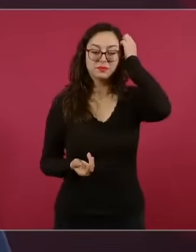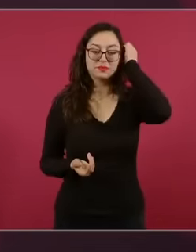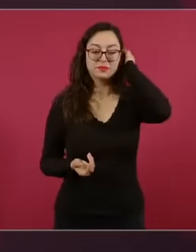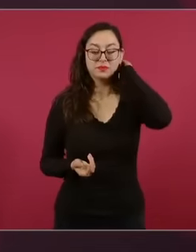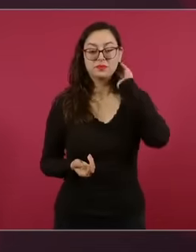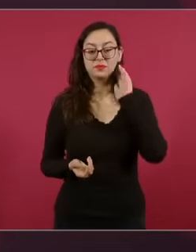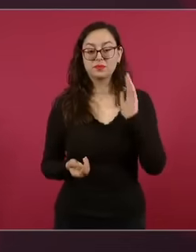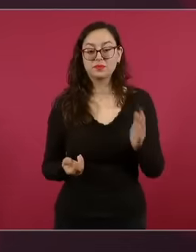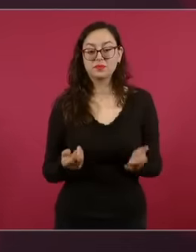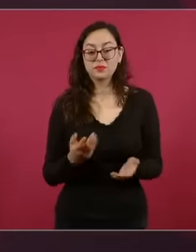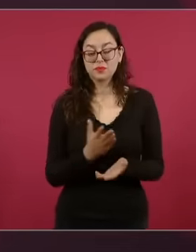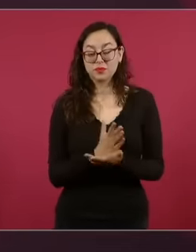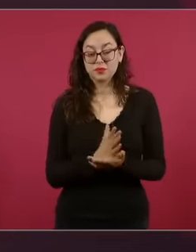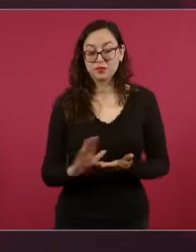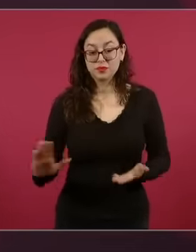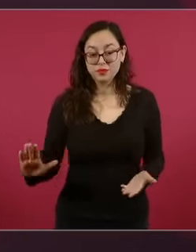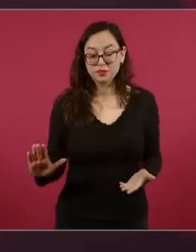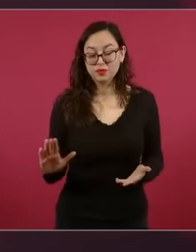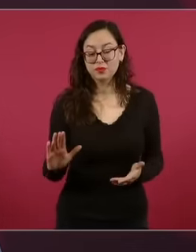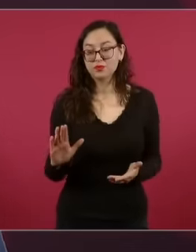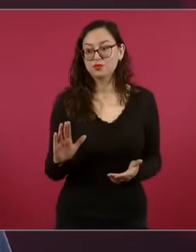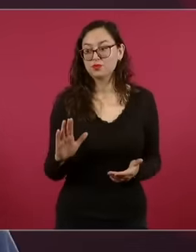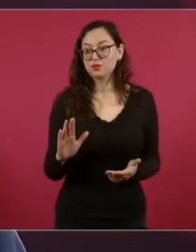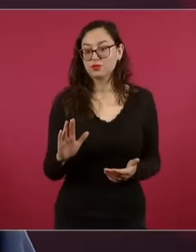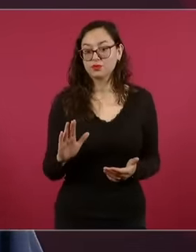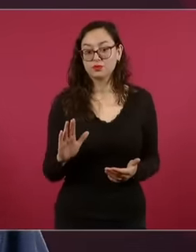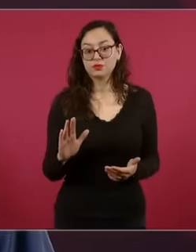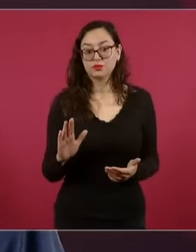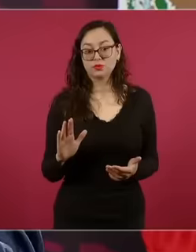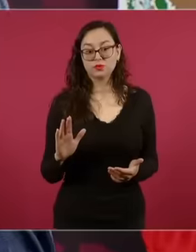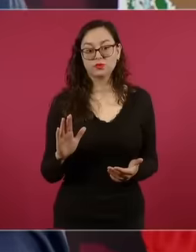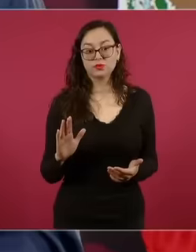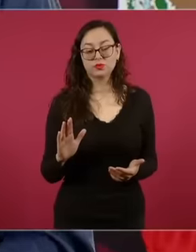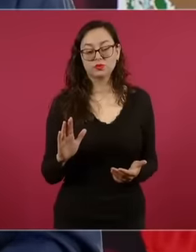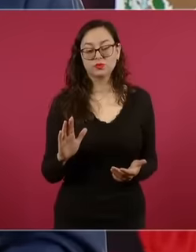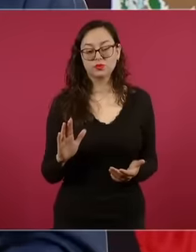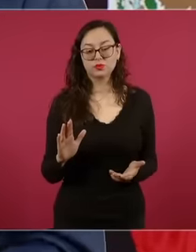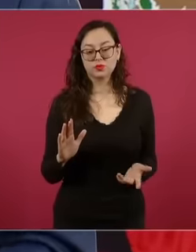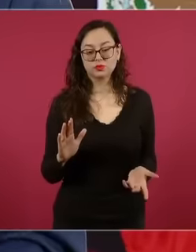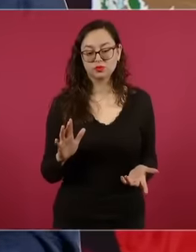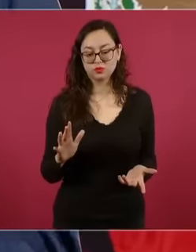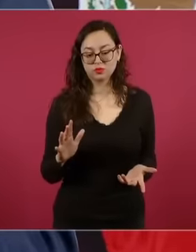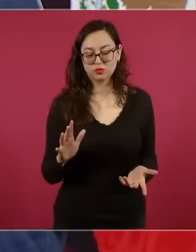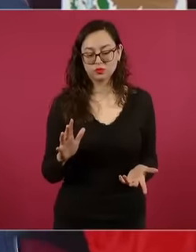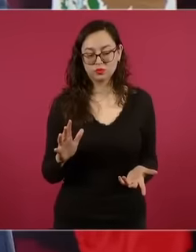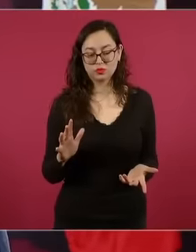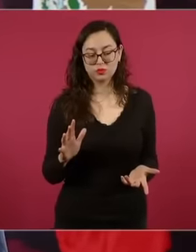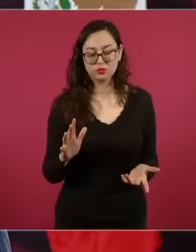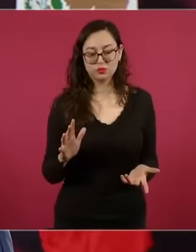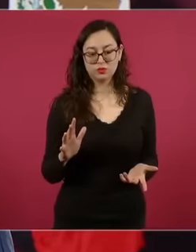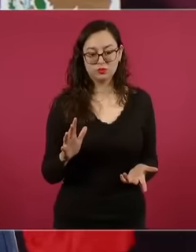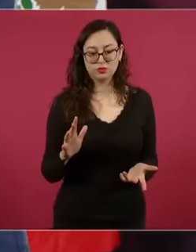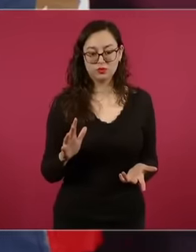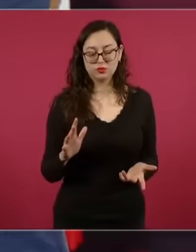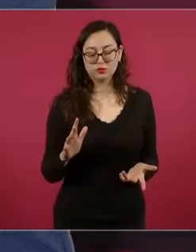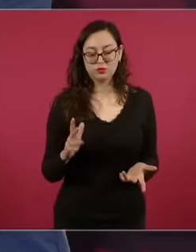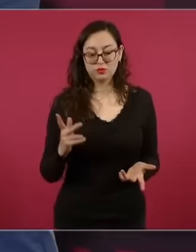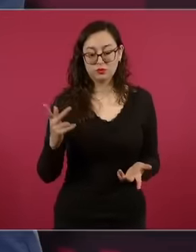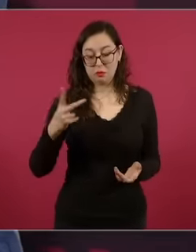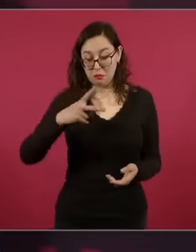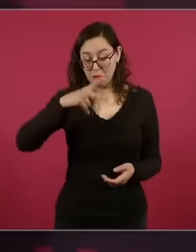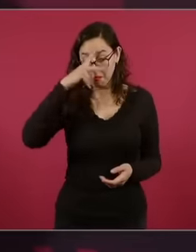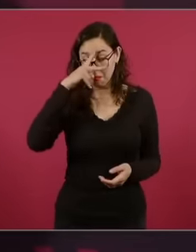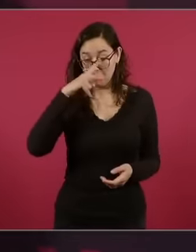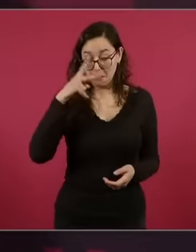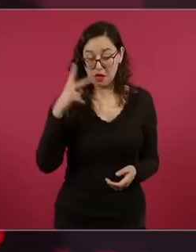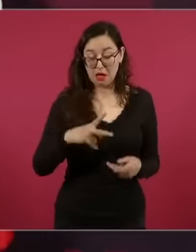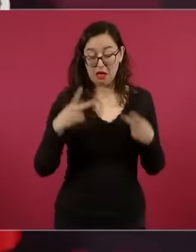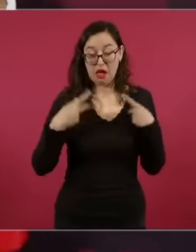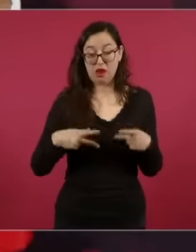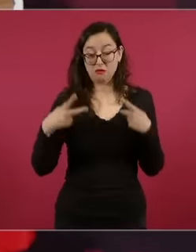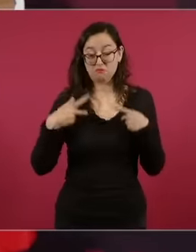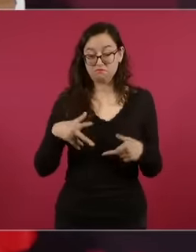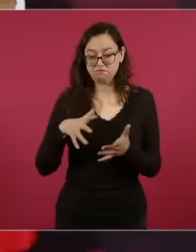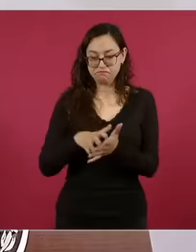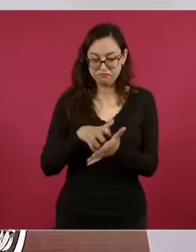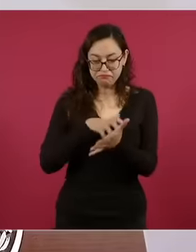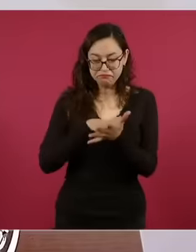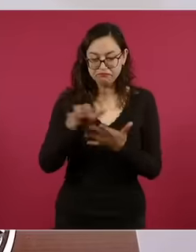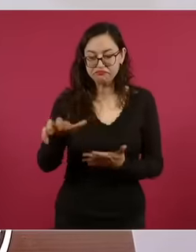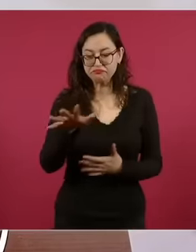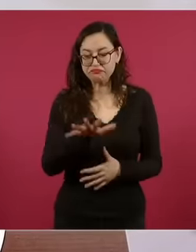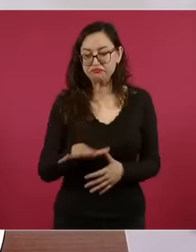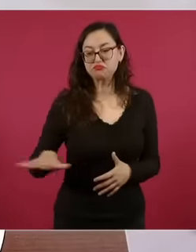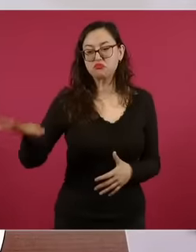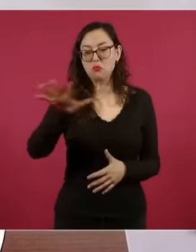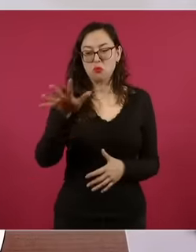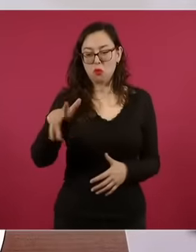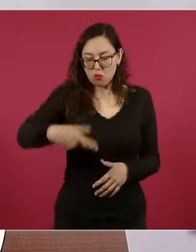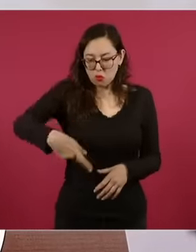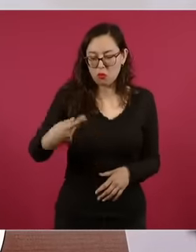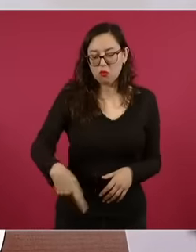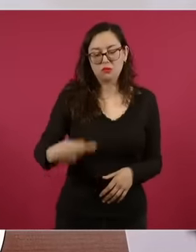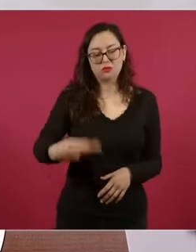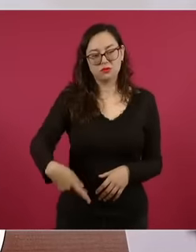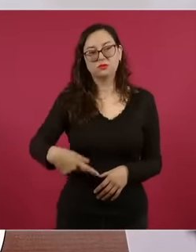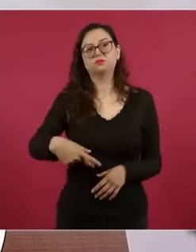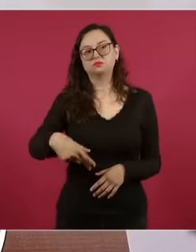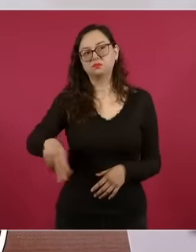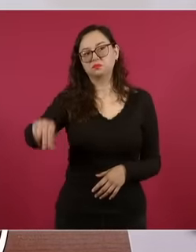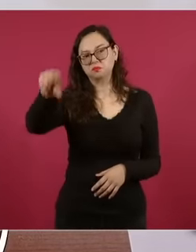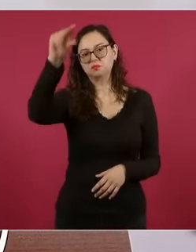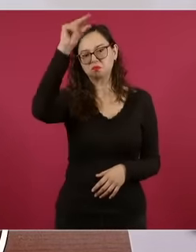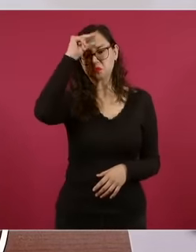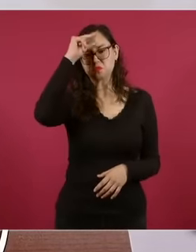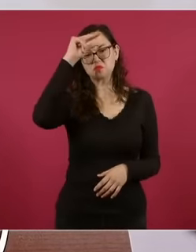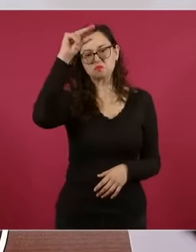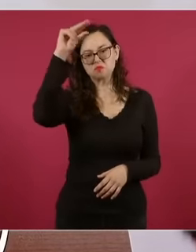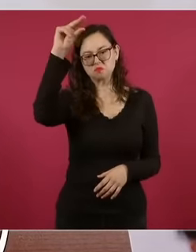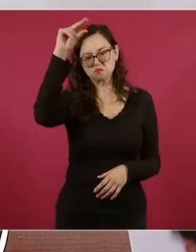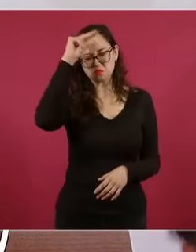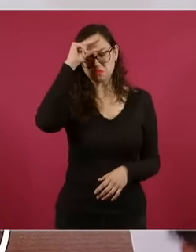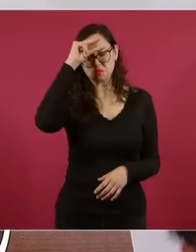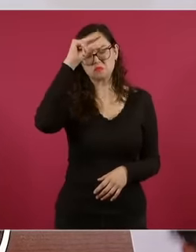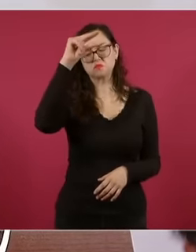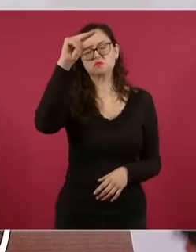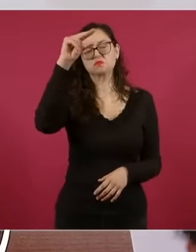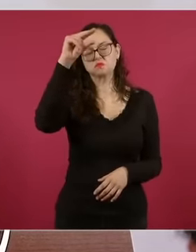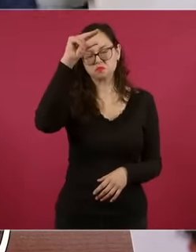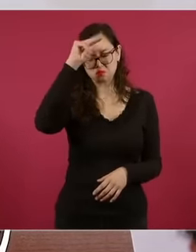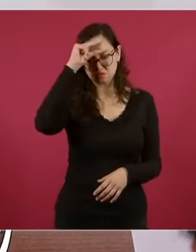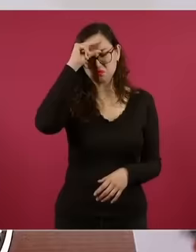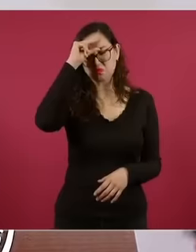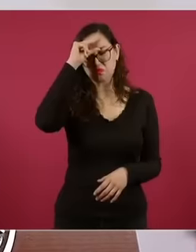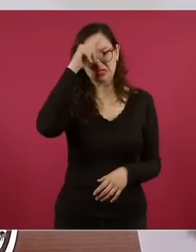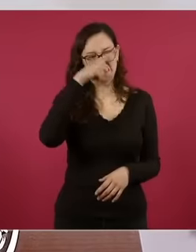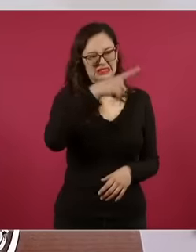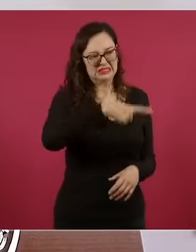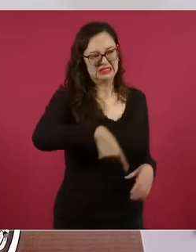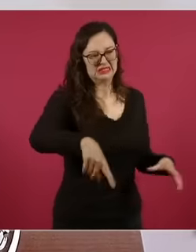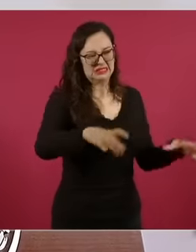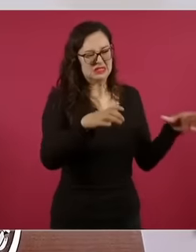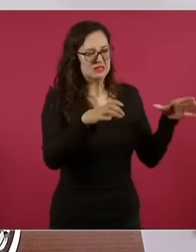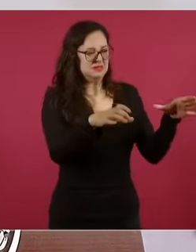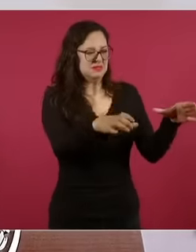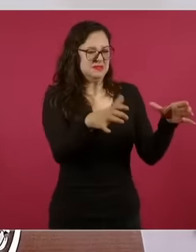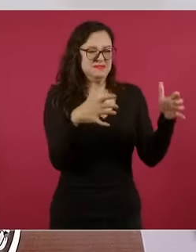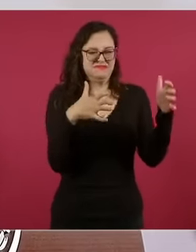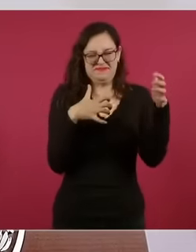the Mexican people are also a people, our very intelligent people, wise, this also makes the organic intellectuals